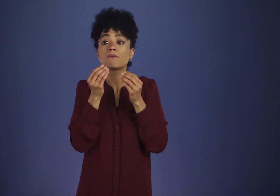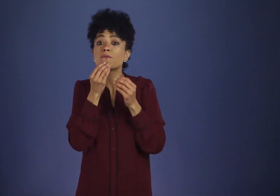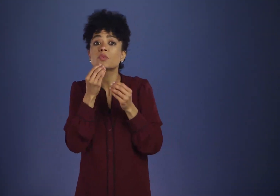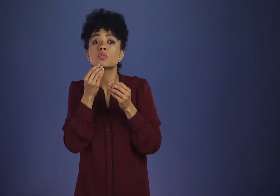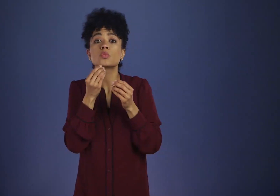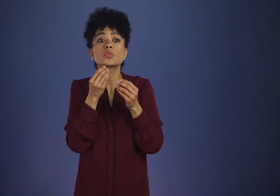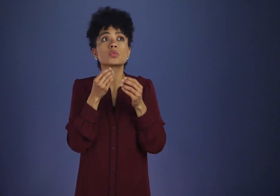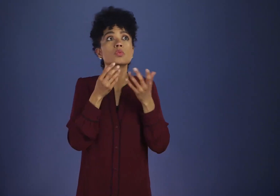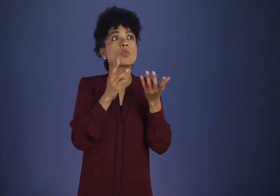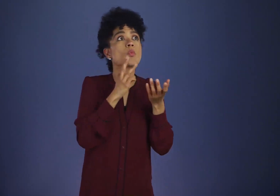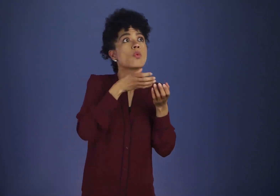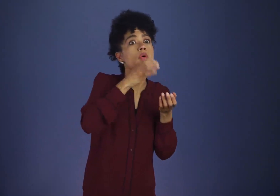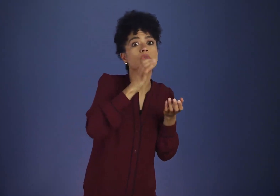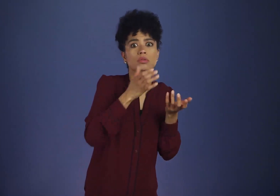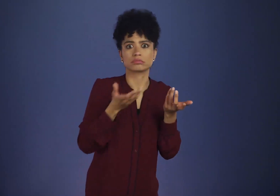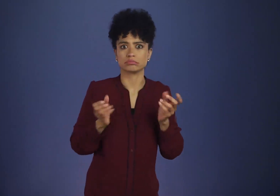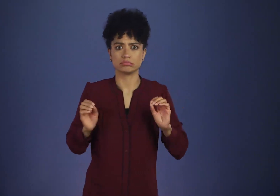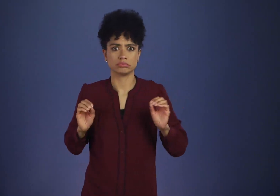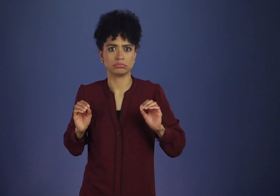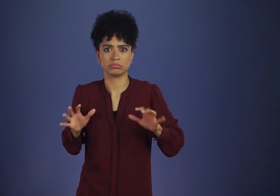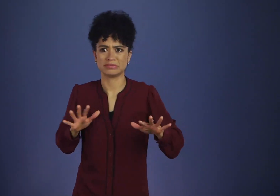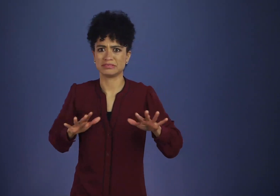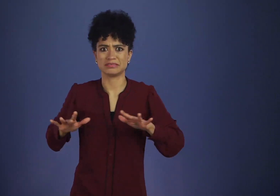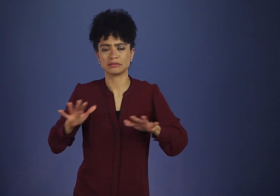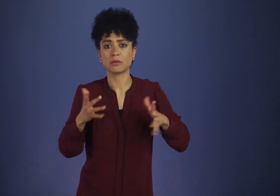None might become selfish of water or bread.